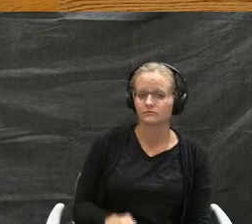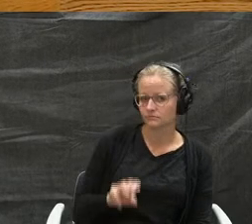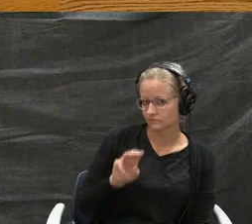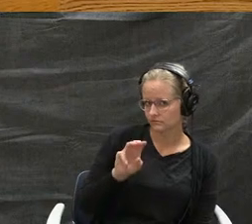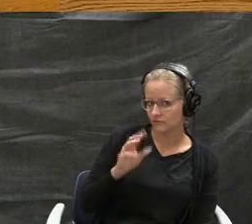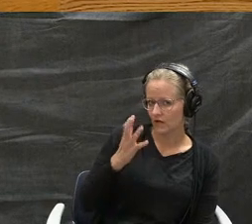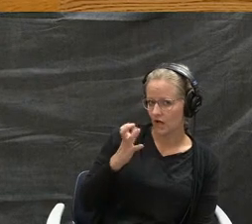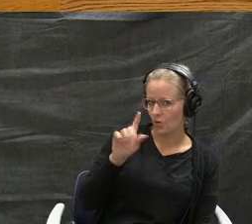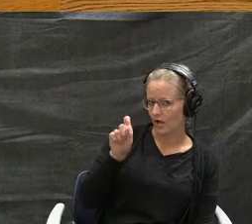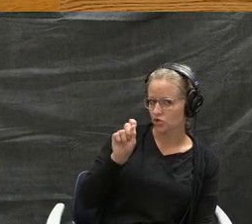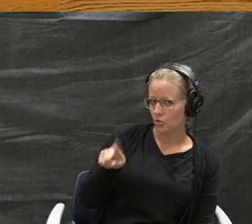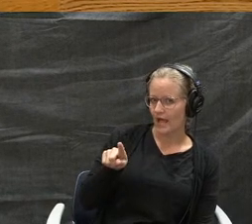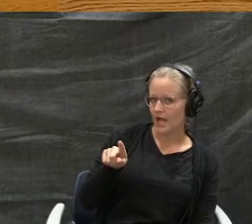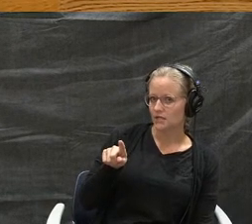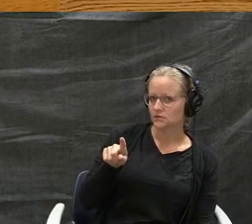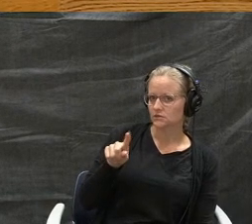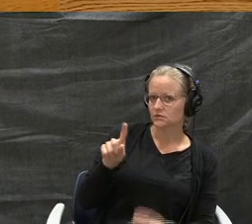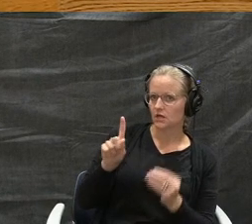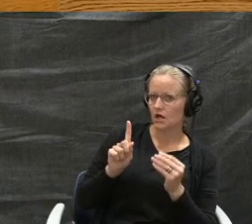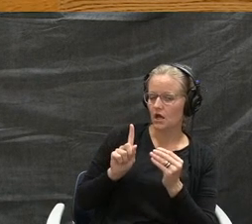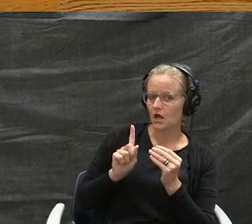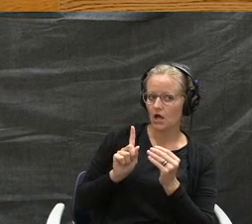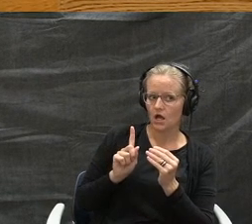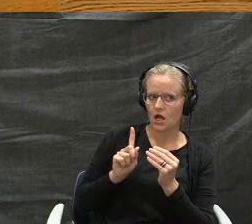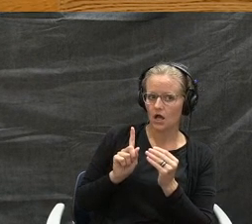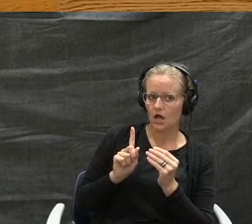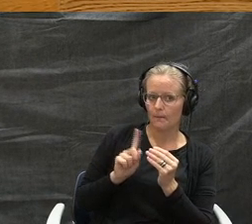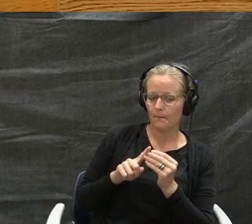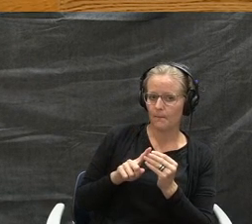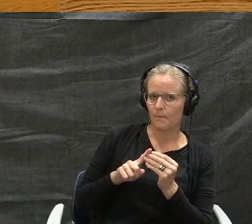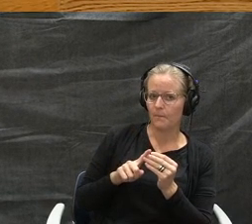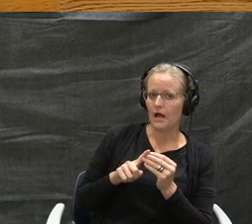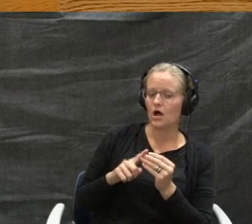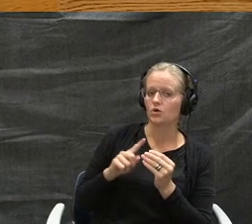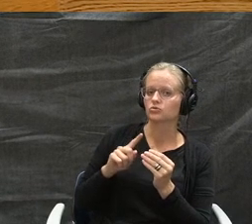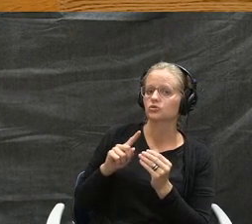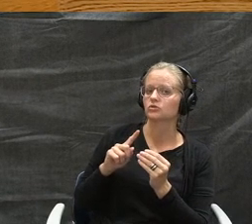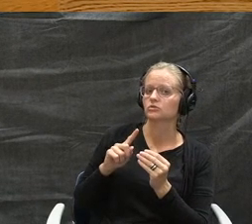for the E learning model. For those you briefly talked about.